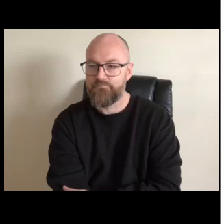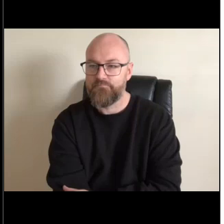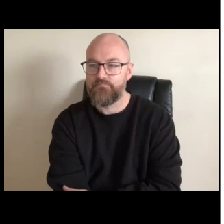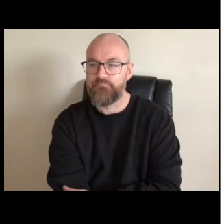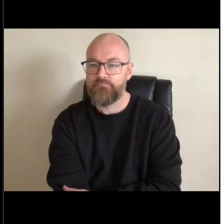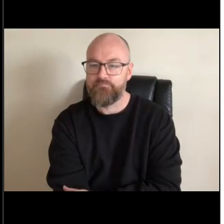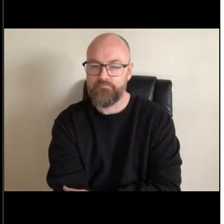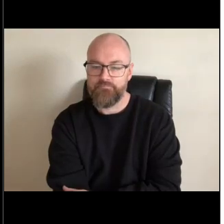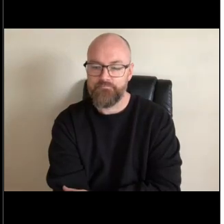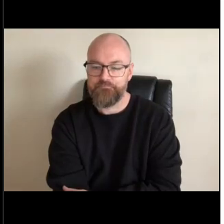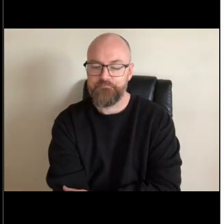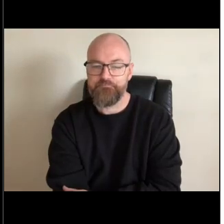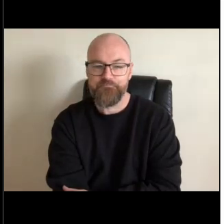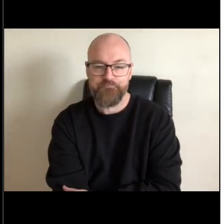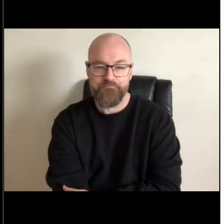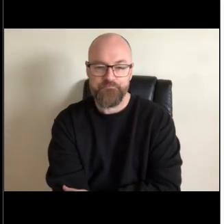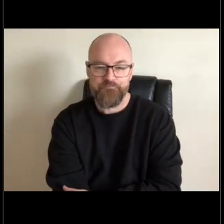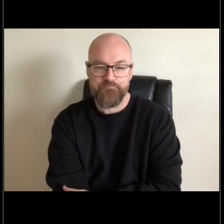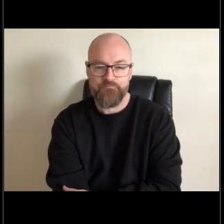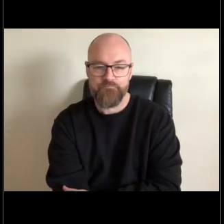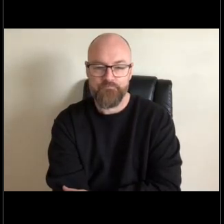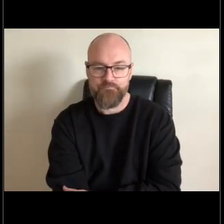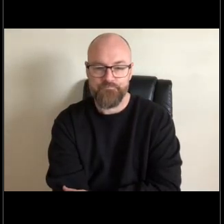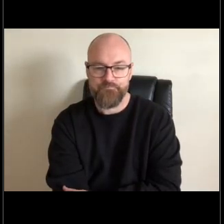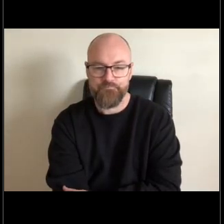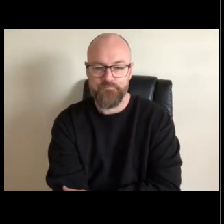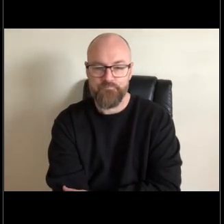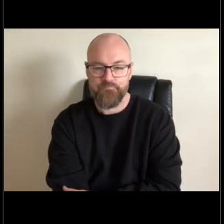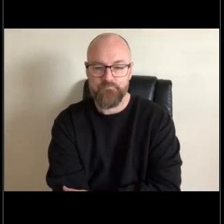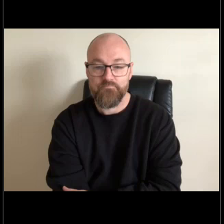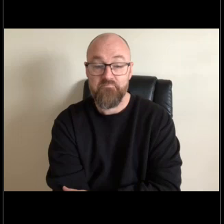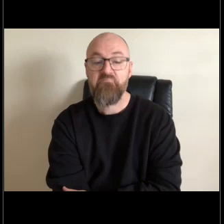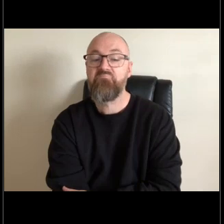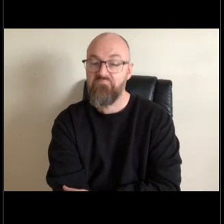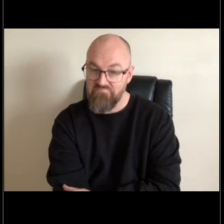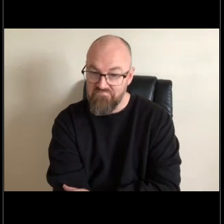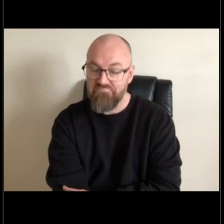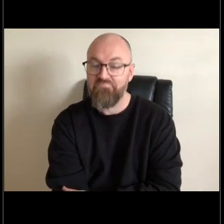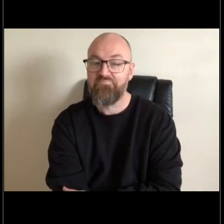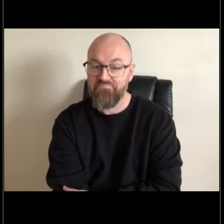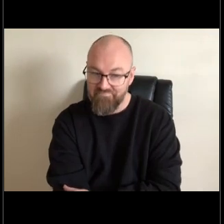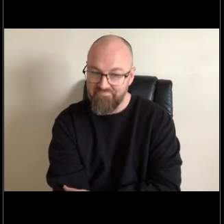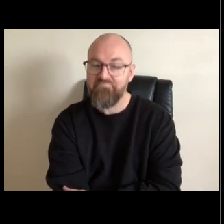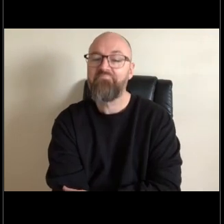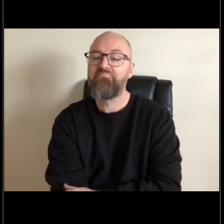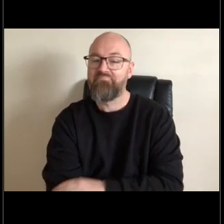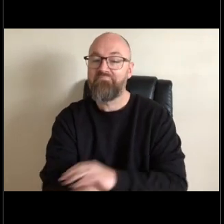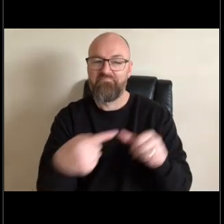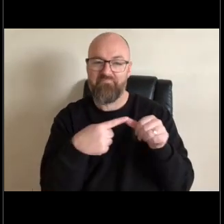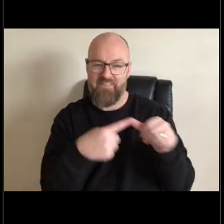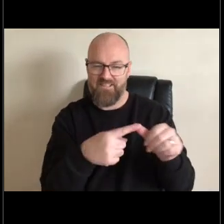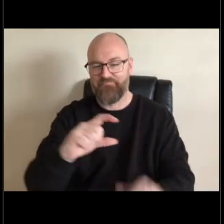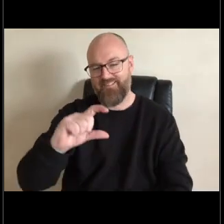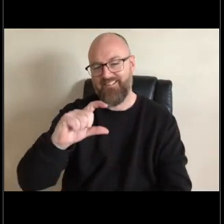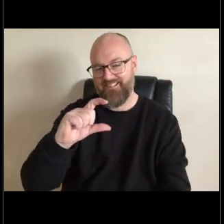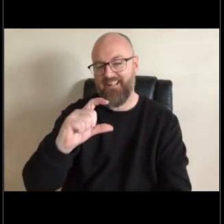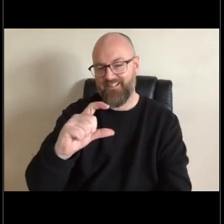share and Mary-ann is the correct answer C the correct answer is indeed C